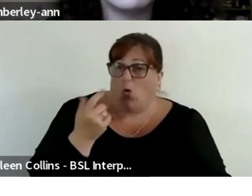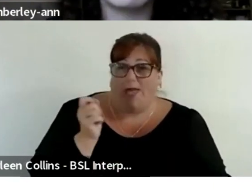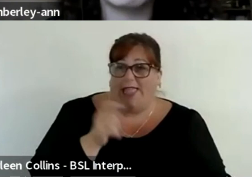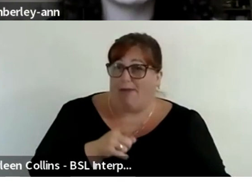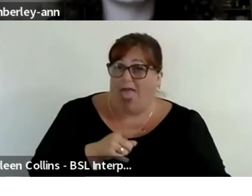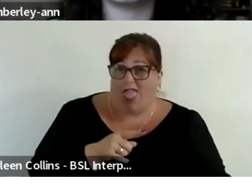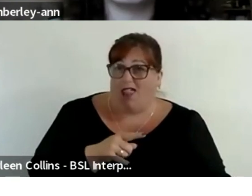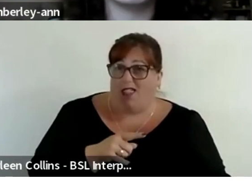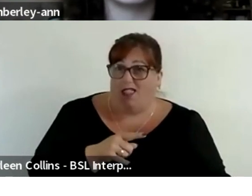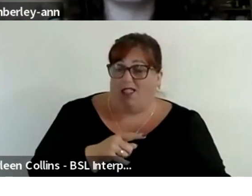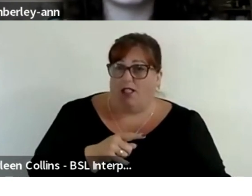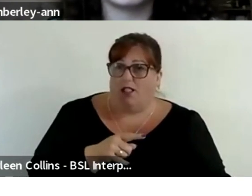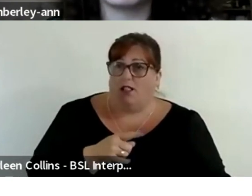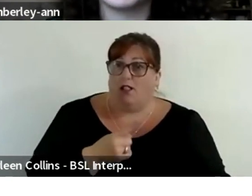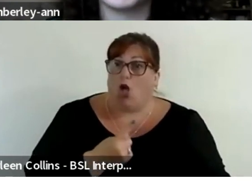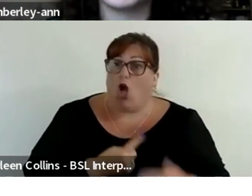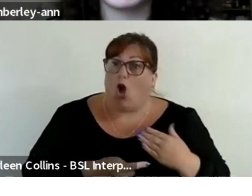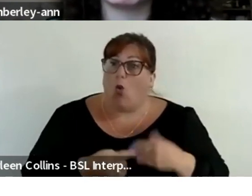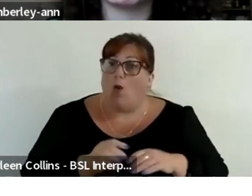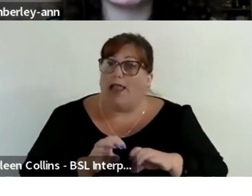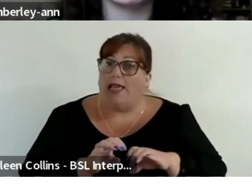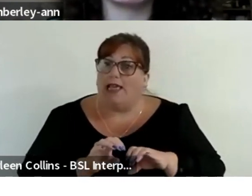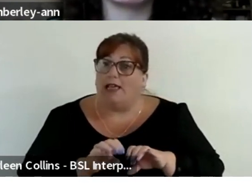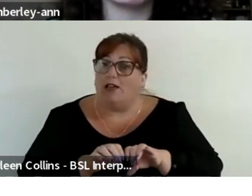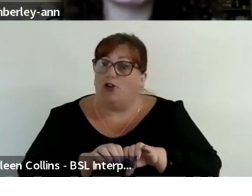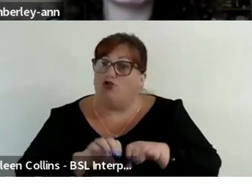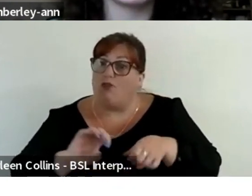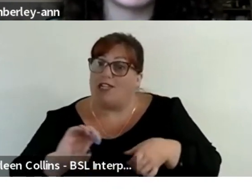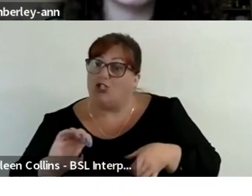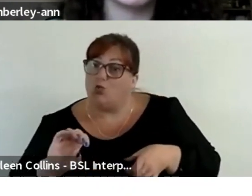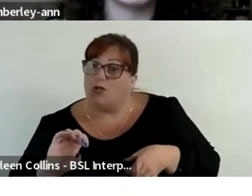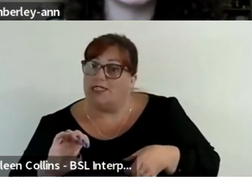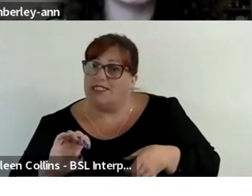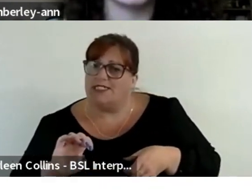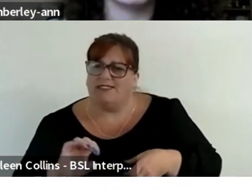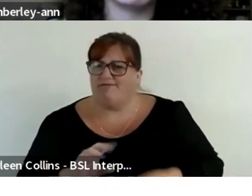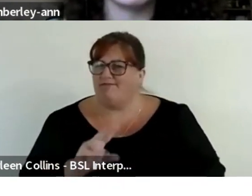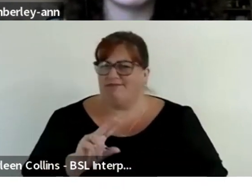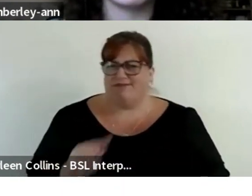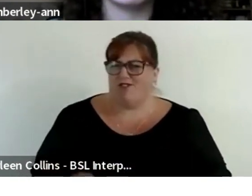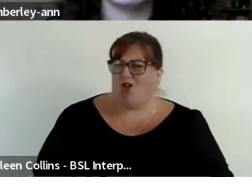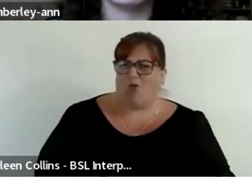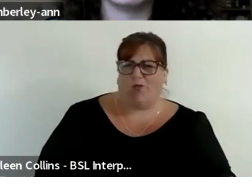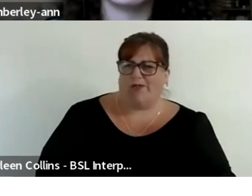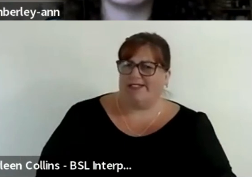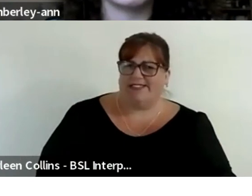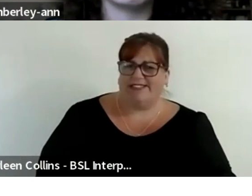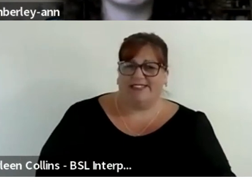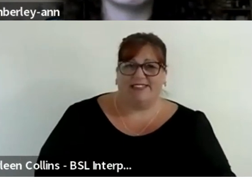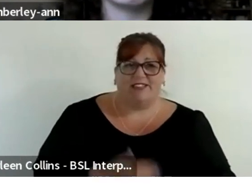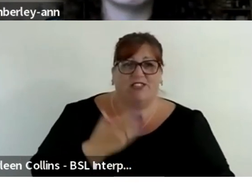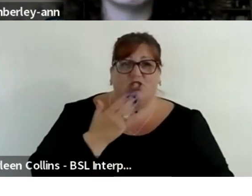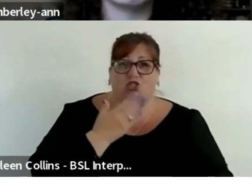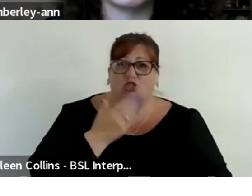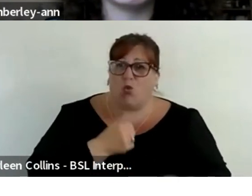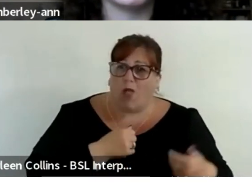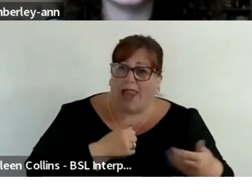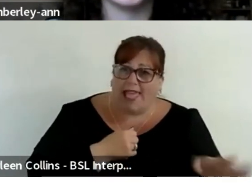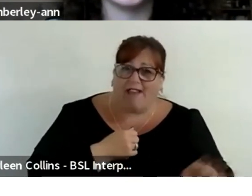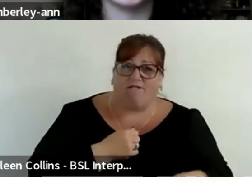Do we only take graduates. We have school leavers and university leavers. All thoughts.